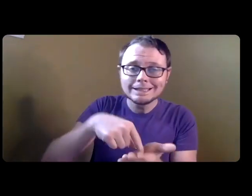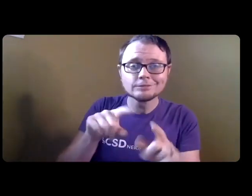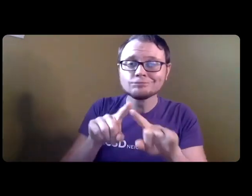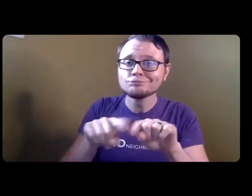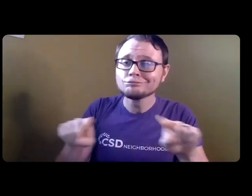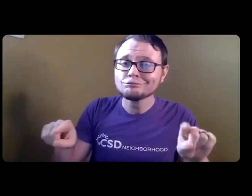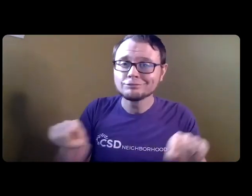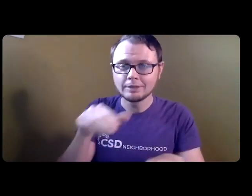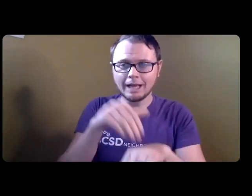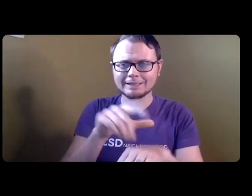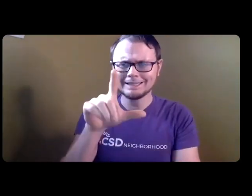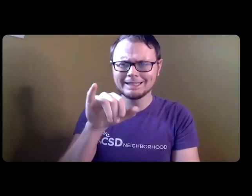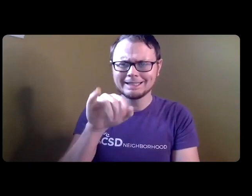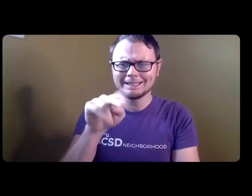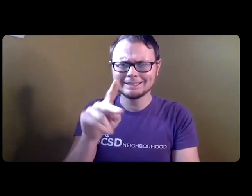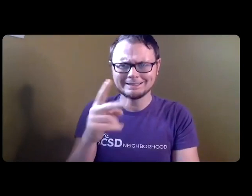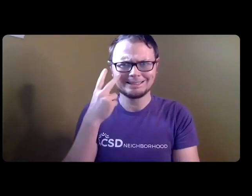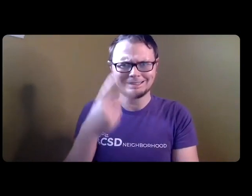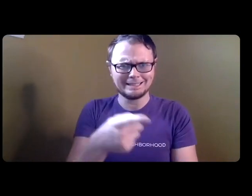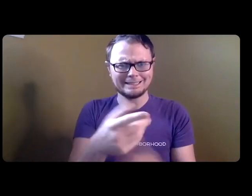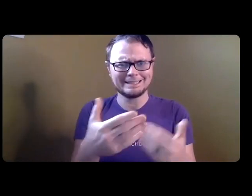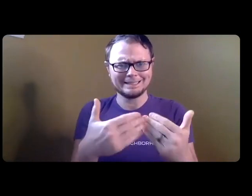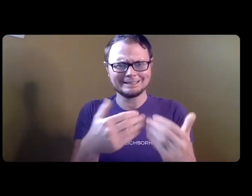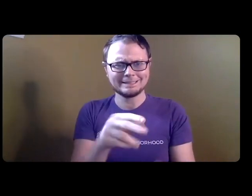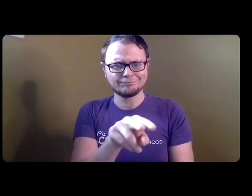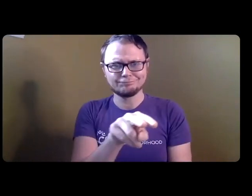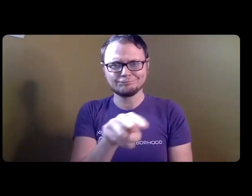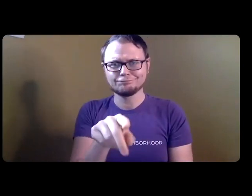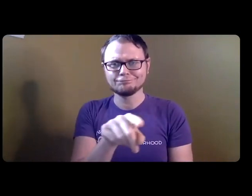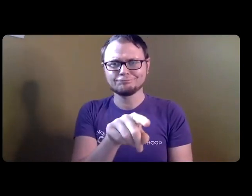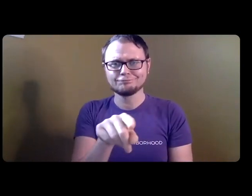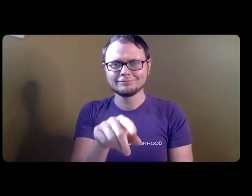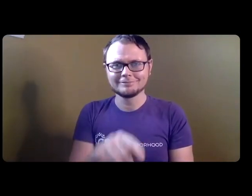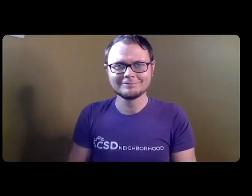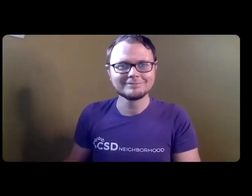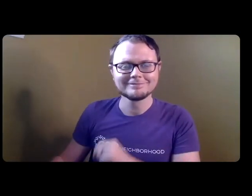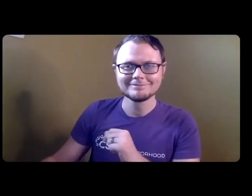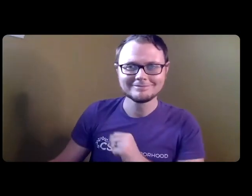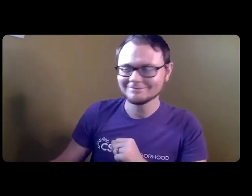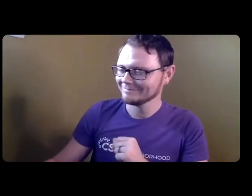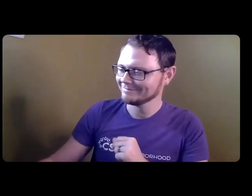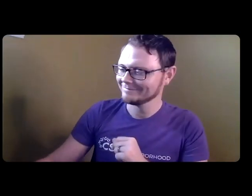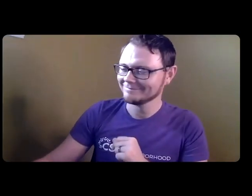This helps young adults understand debt, budgeting and you can see a link on the bottom of our